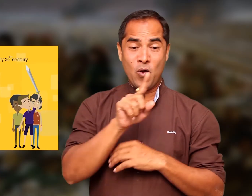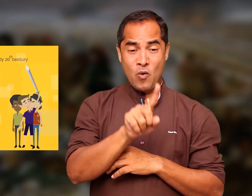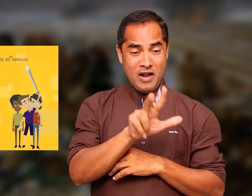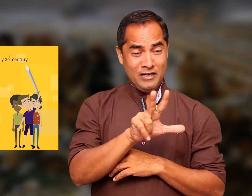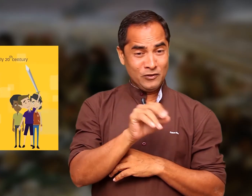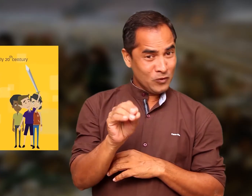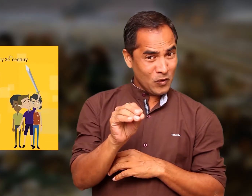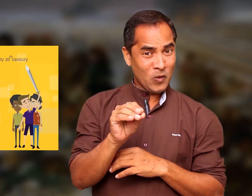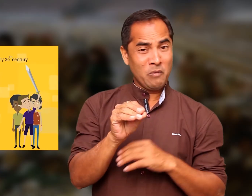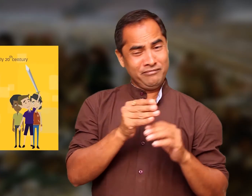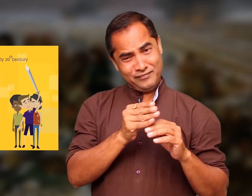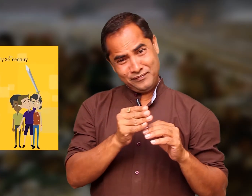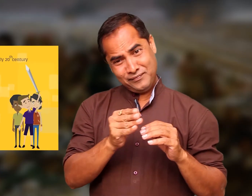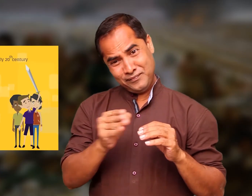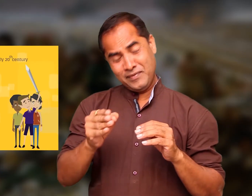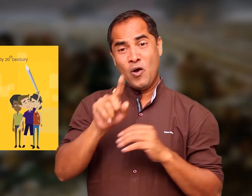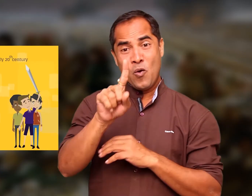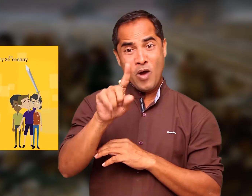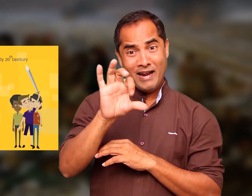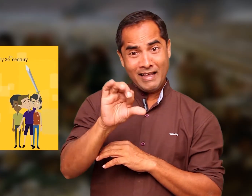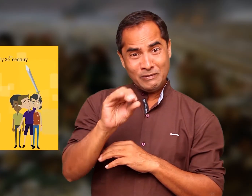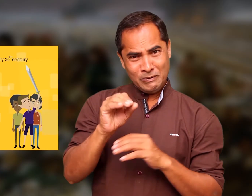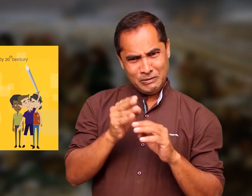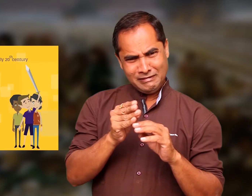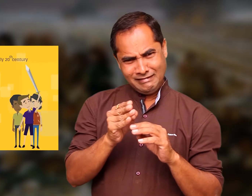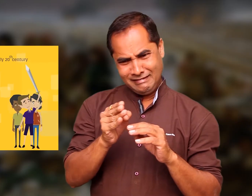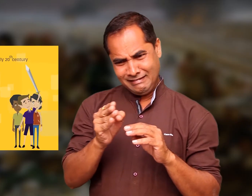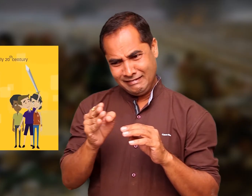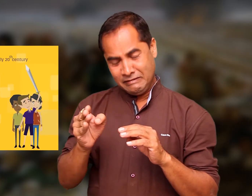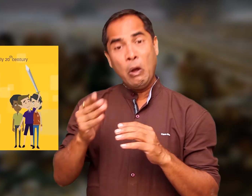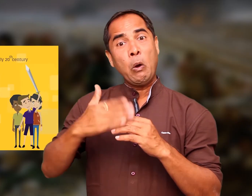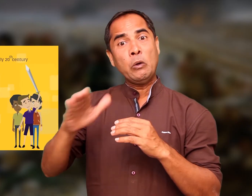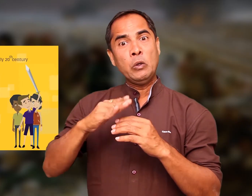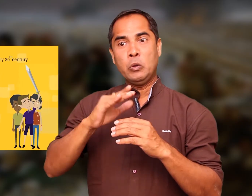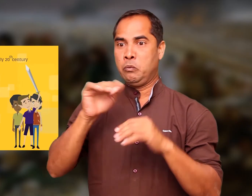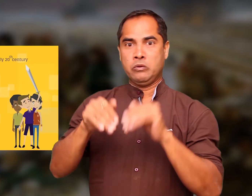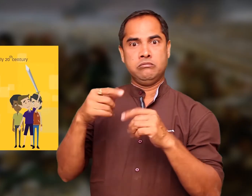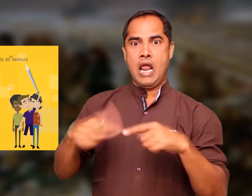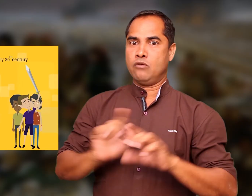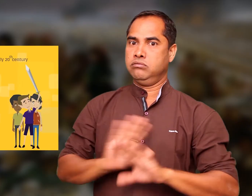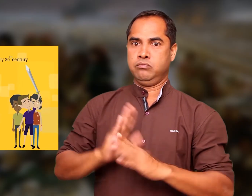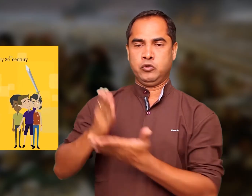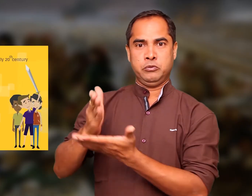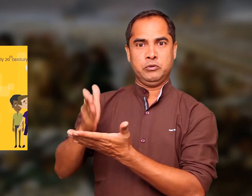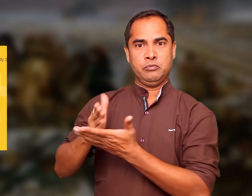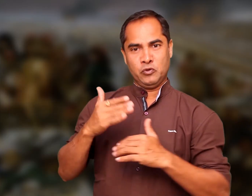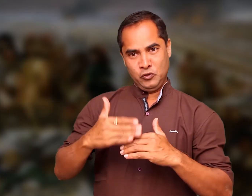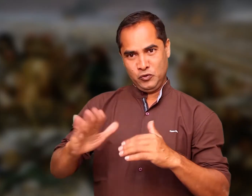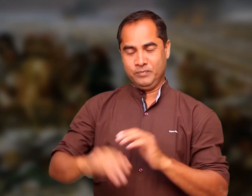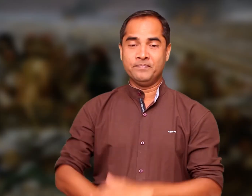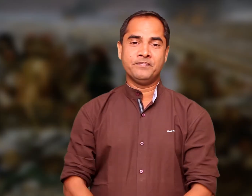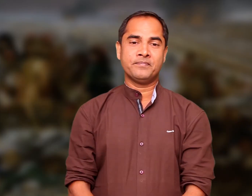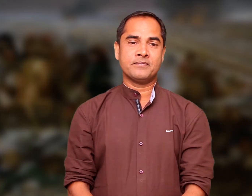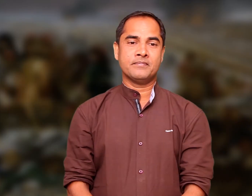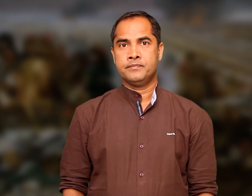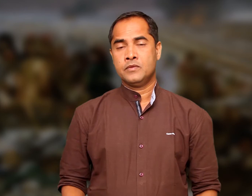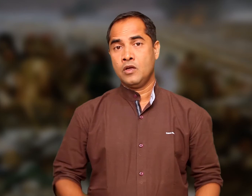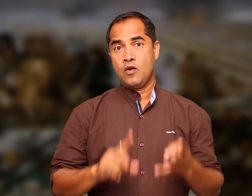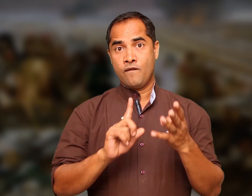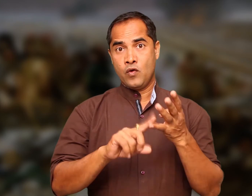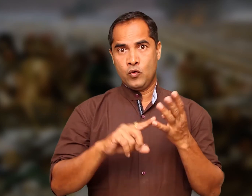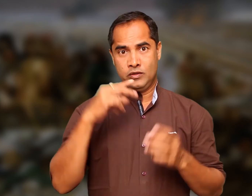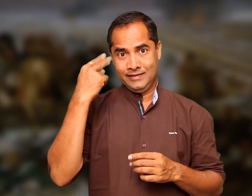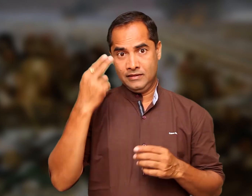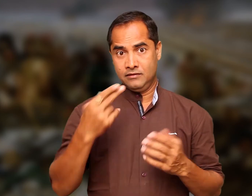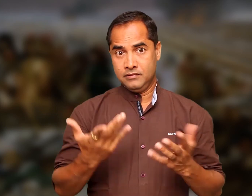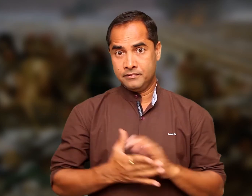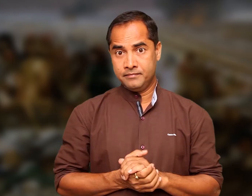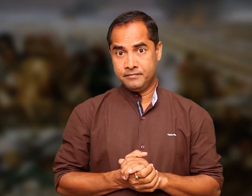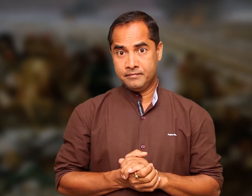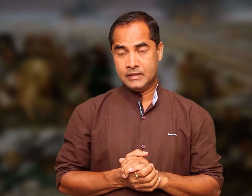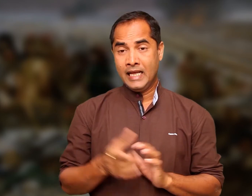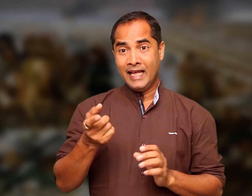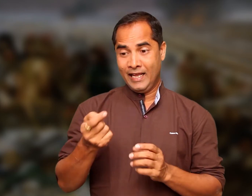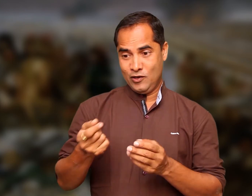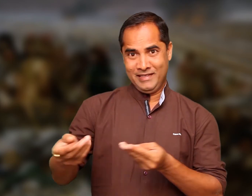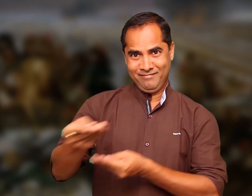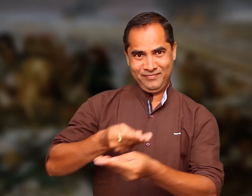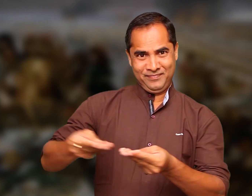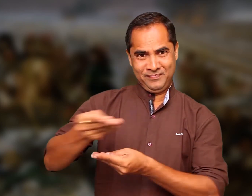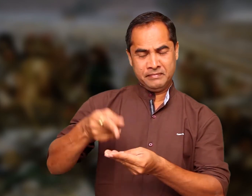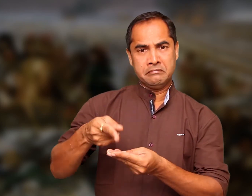19th and the early 20th century. Fourth reason is 'liberalisation'. In economics